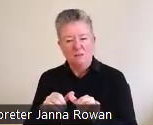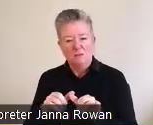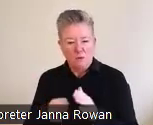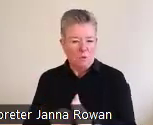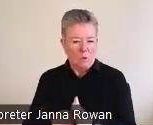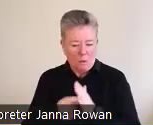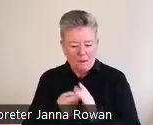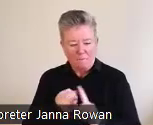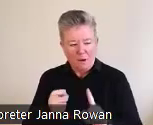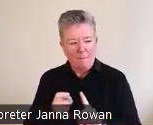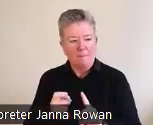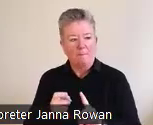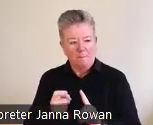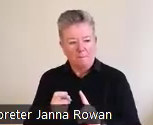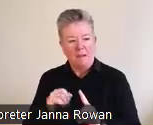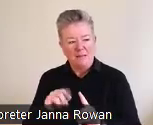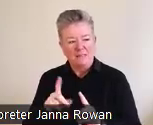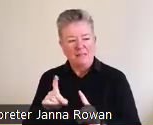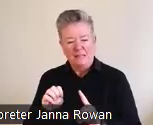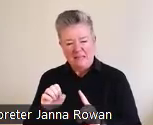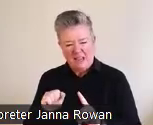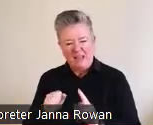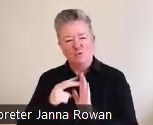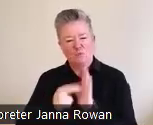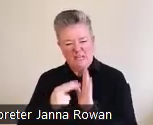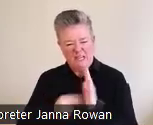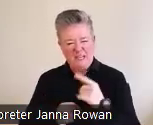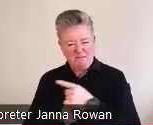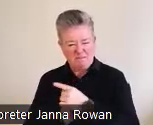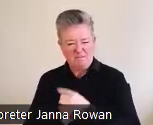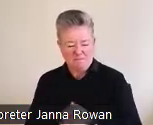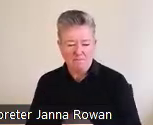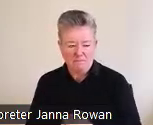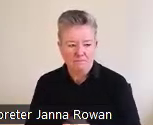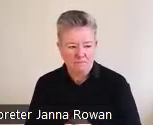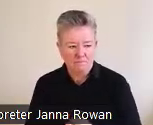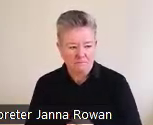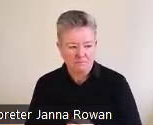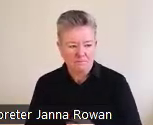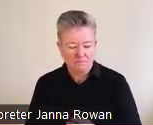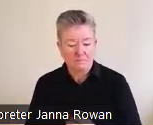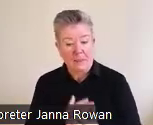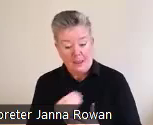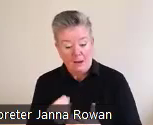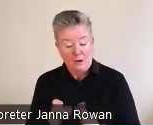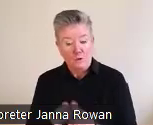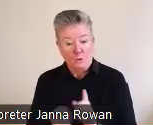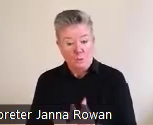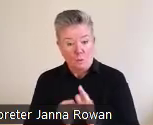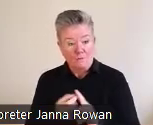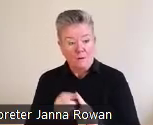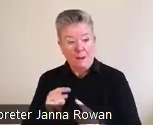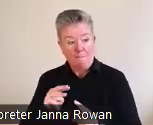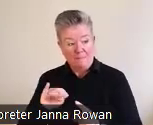by the Individuals with Disabilities Education Act and the Michigan Administrative Rules